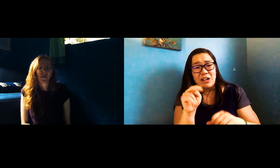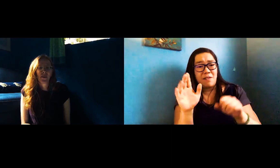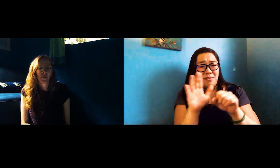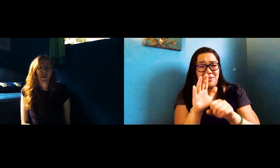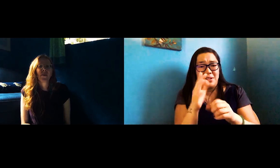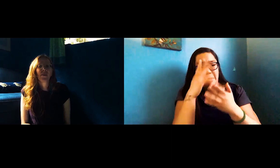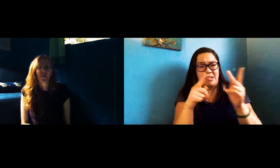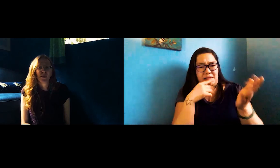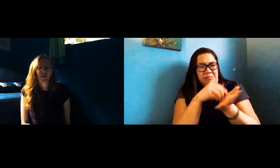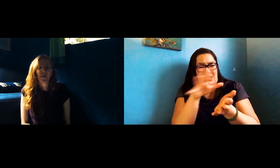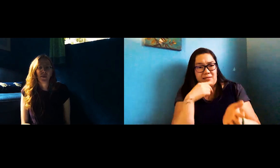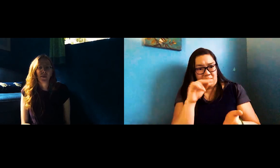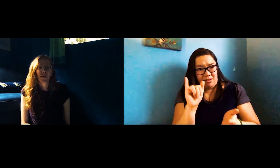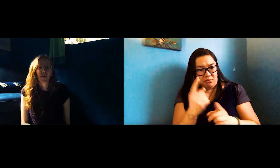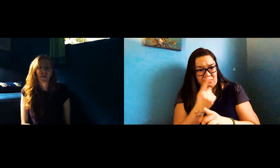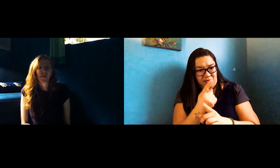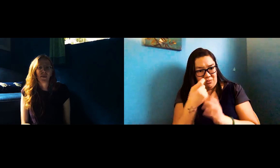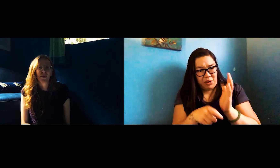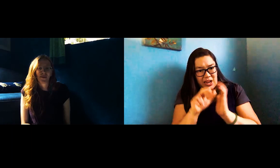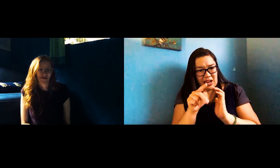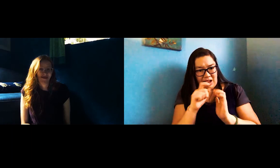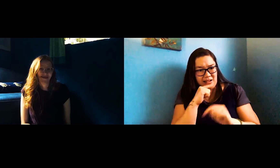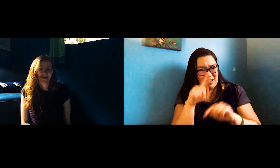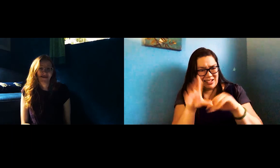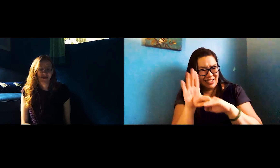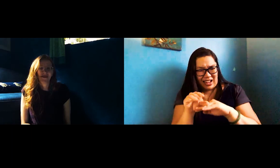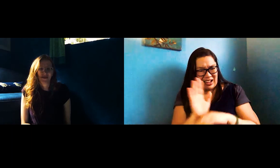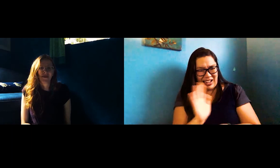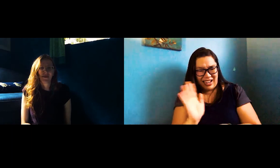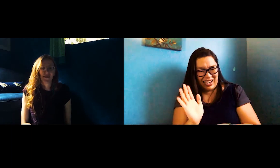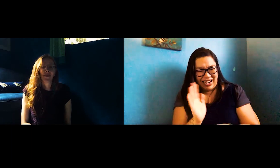and you think it's expensive? That's the regular rate. Deaf artists don't owe you a discount.